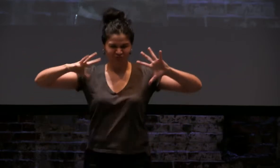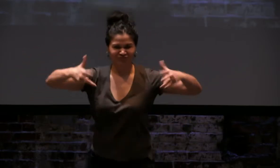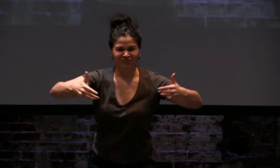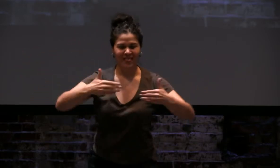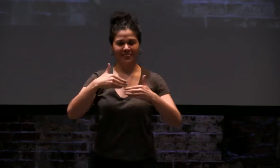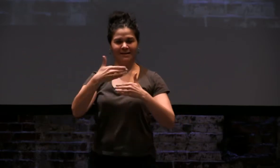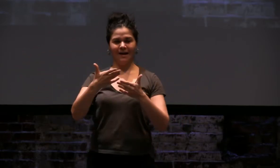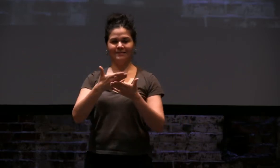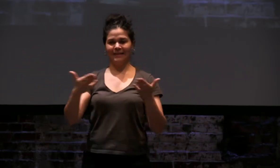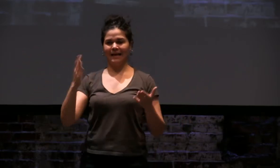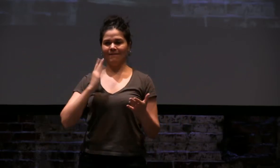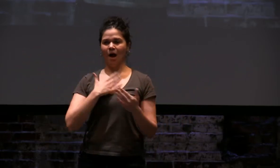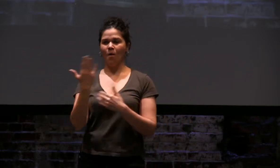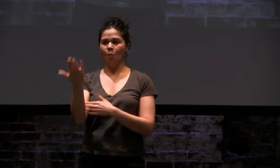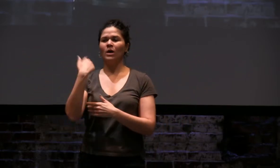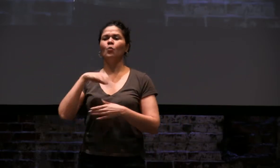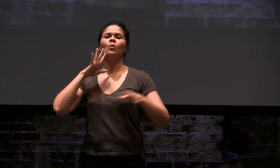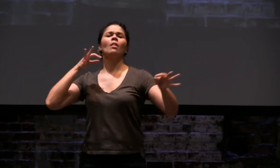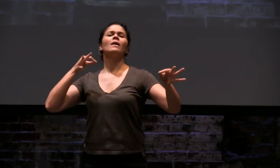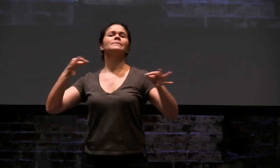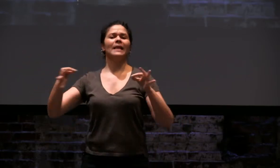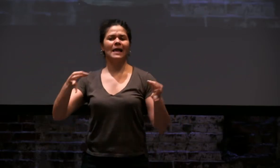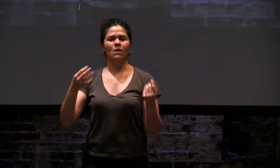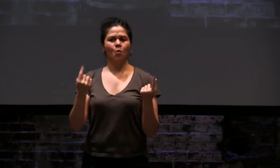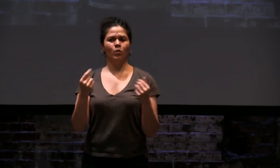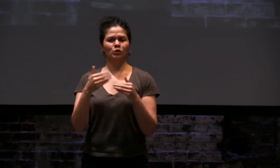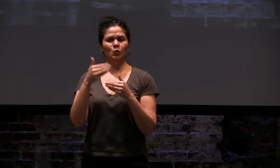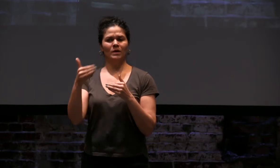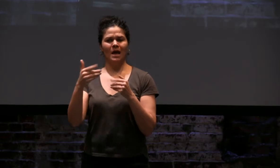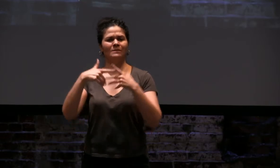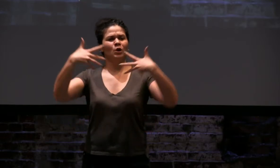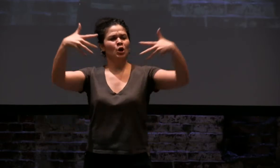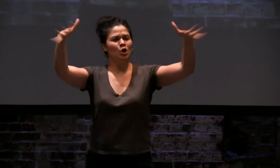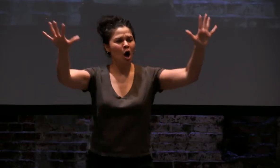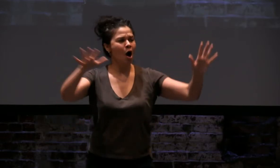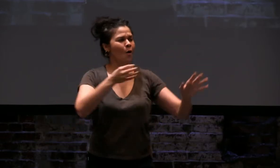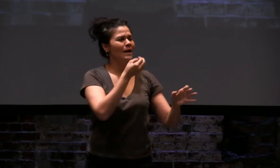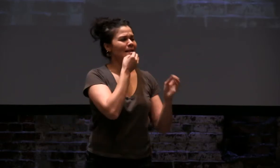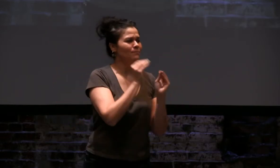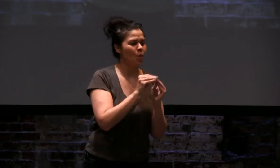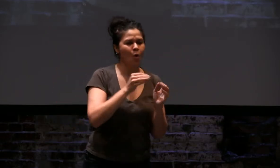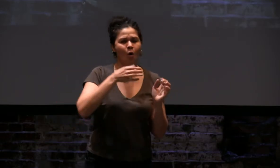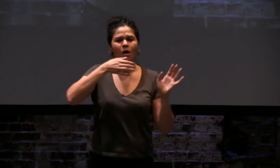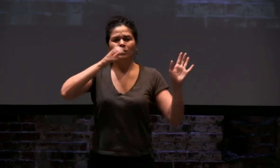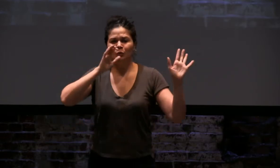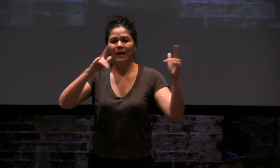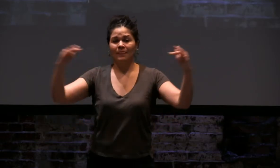on the dot, ready to work. We will detail what is happening next.